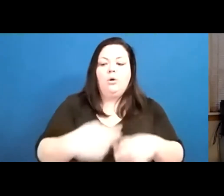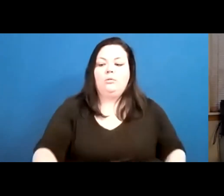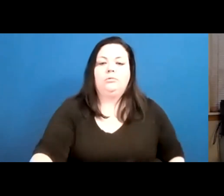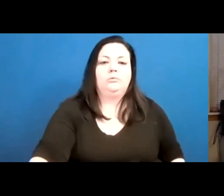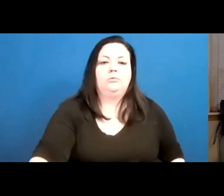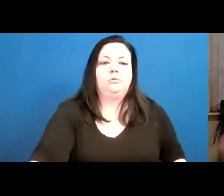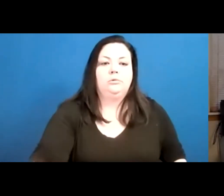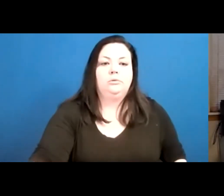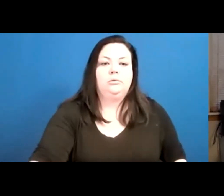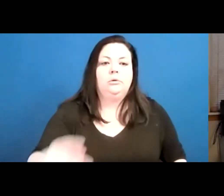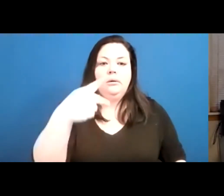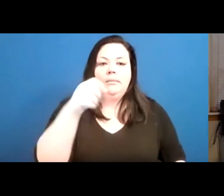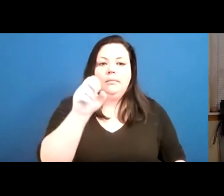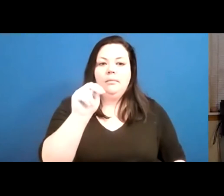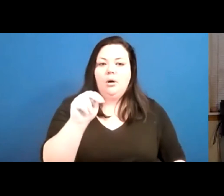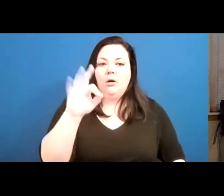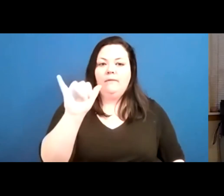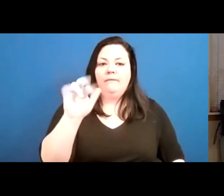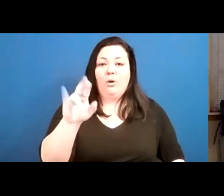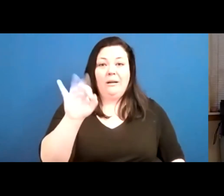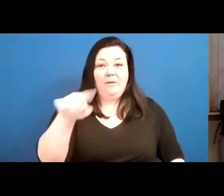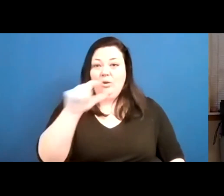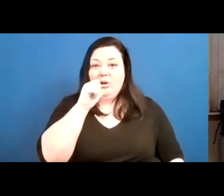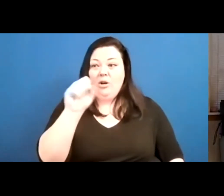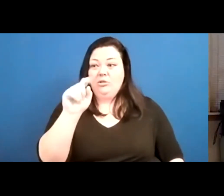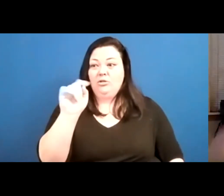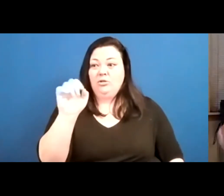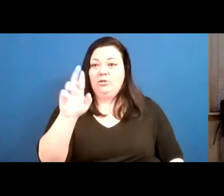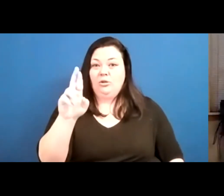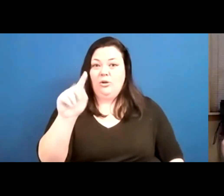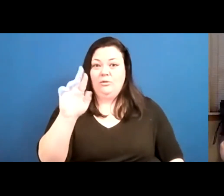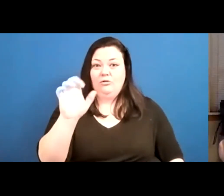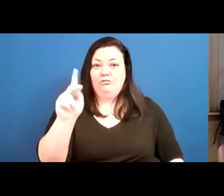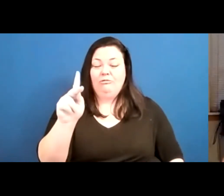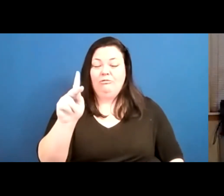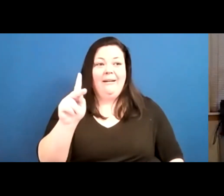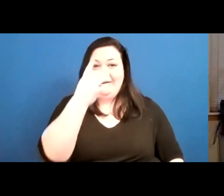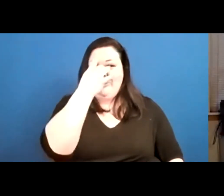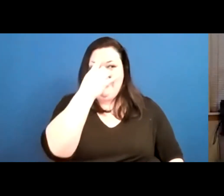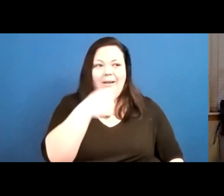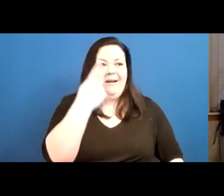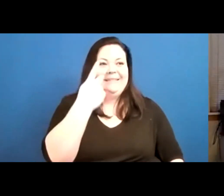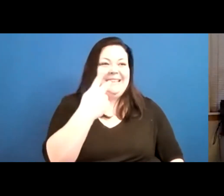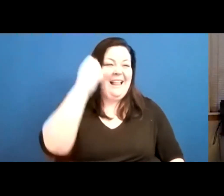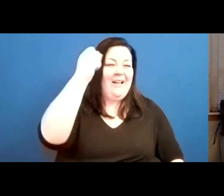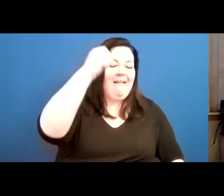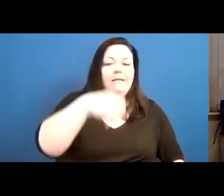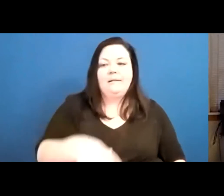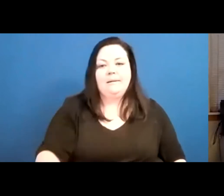and if you're not a Star Trek nerd, you may-- I see that hell yes from Calypso, I'm like, I might not need to explain what